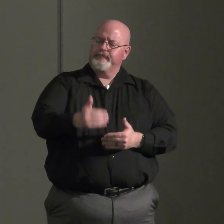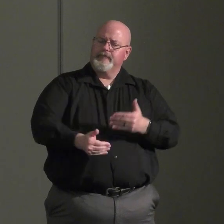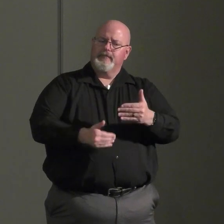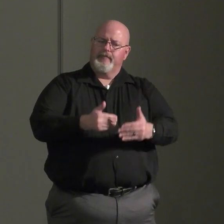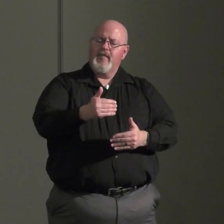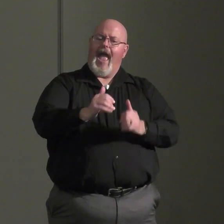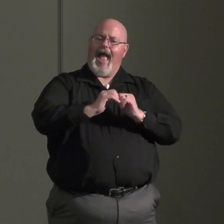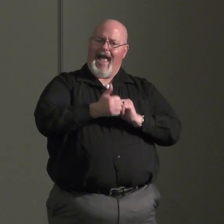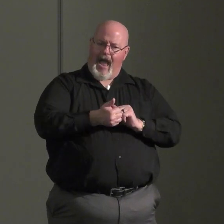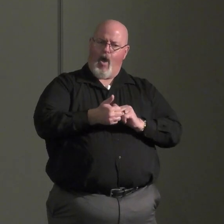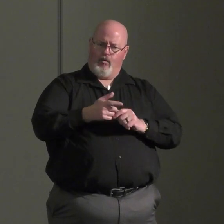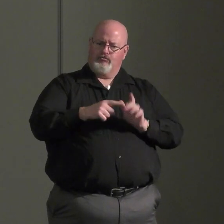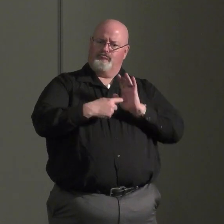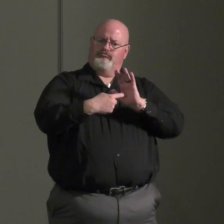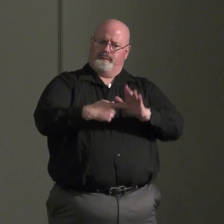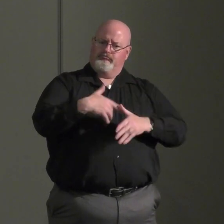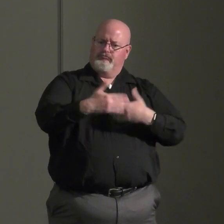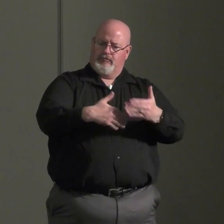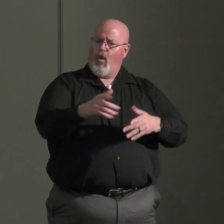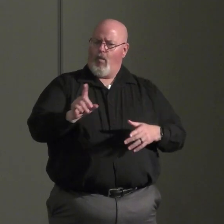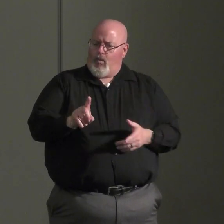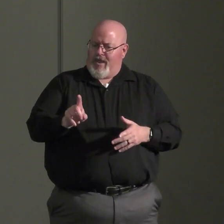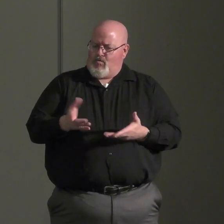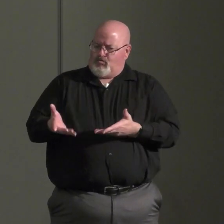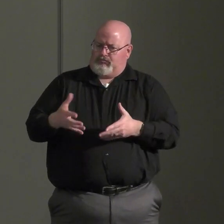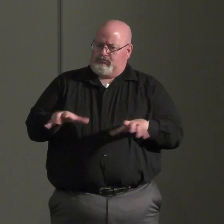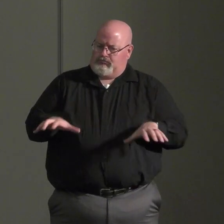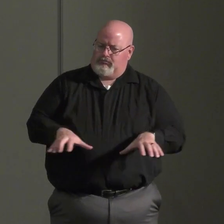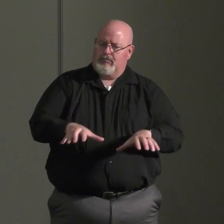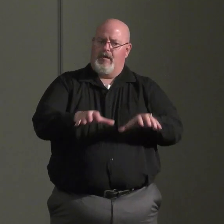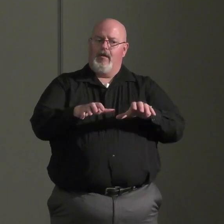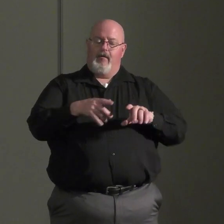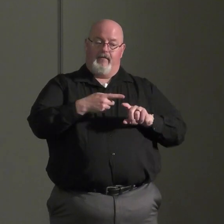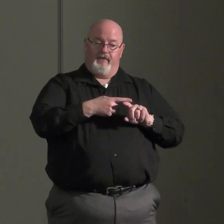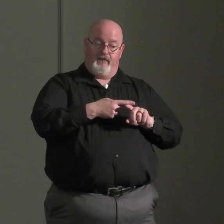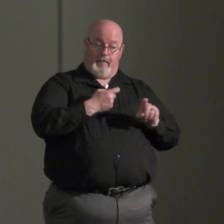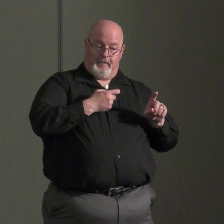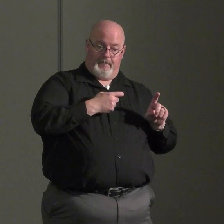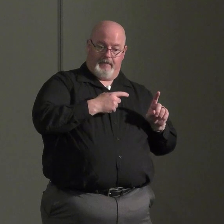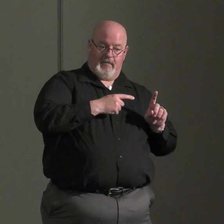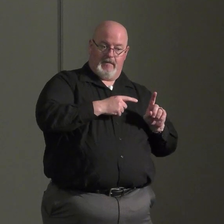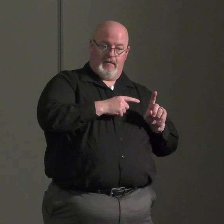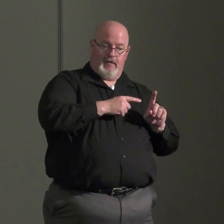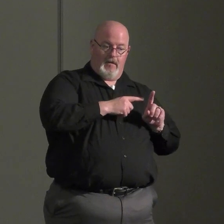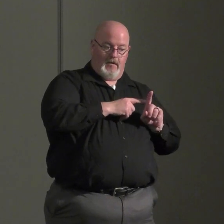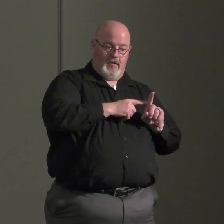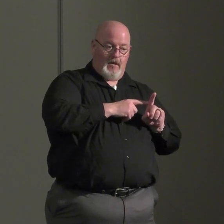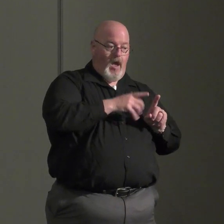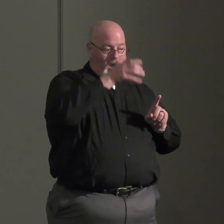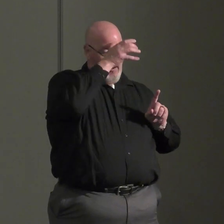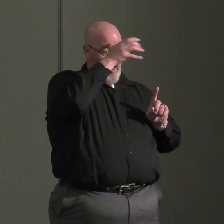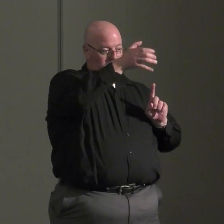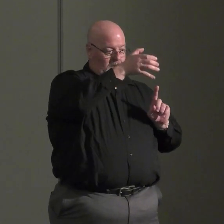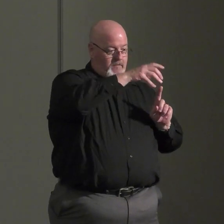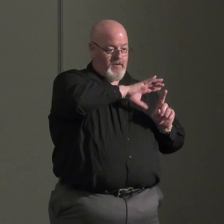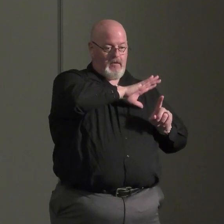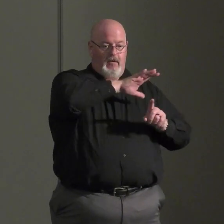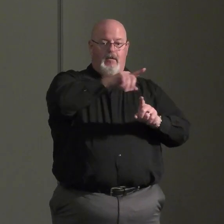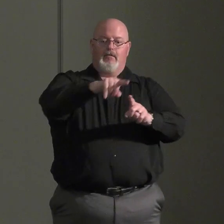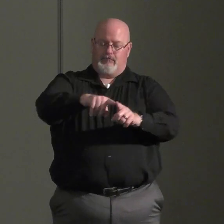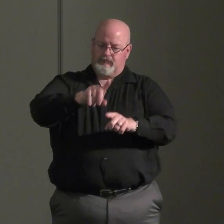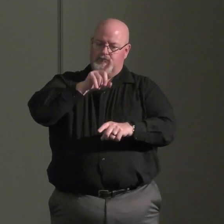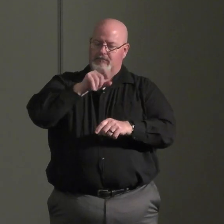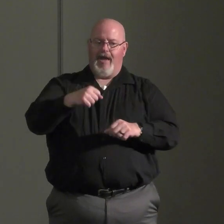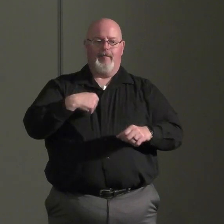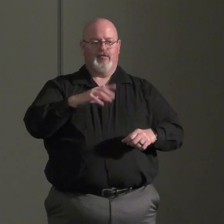how this is played out and where you are in -- from concept to -- see I'm talking release.